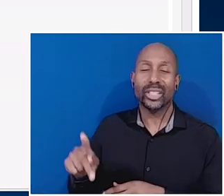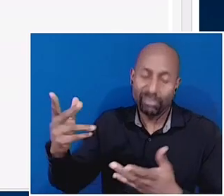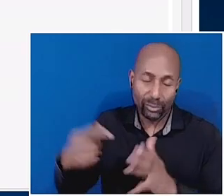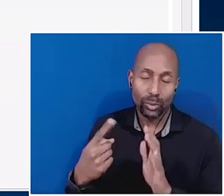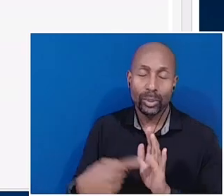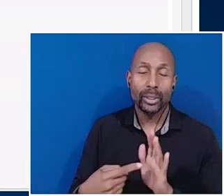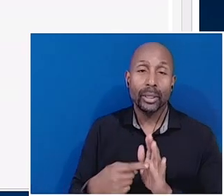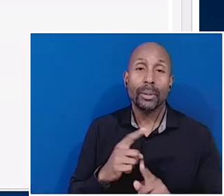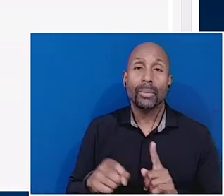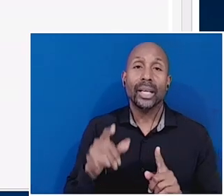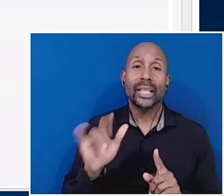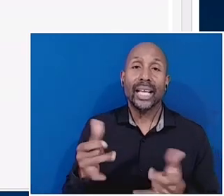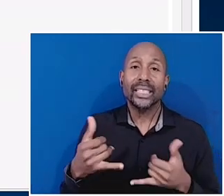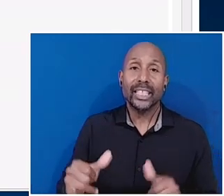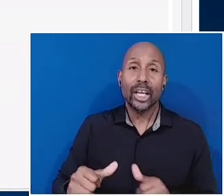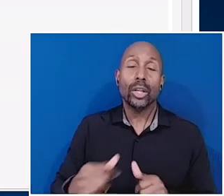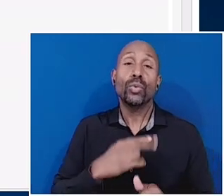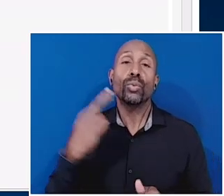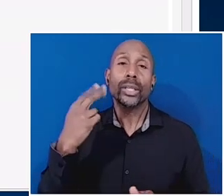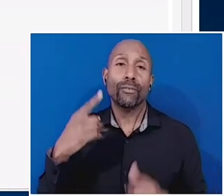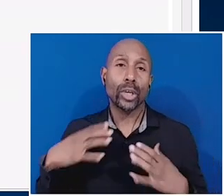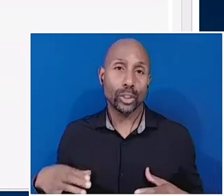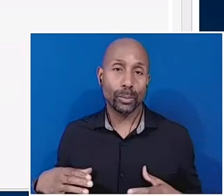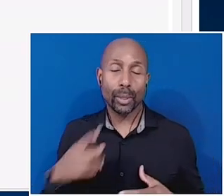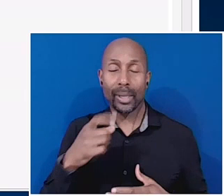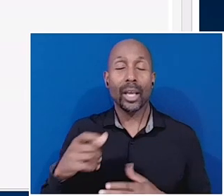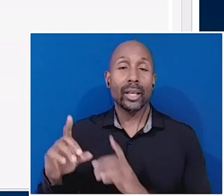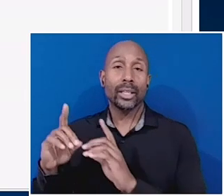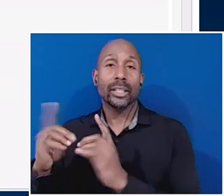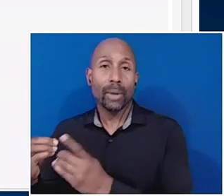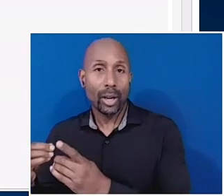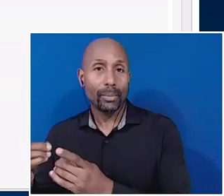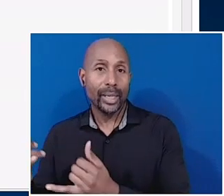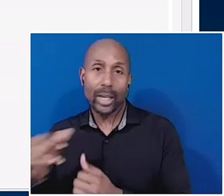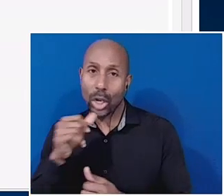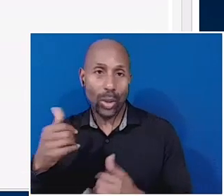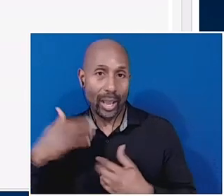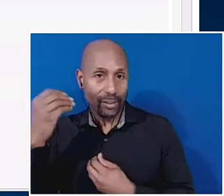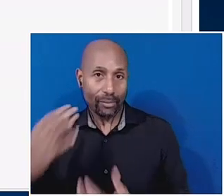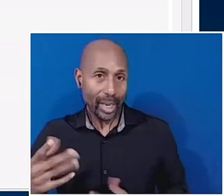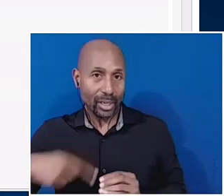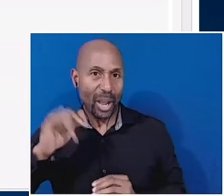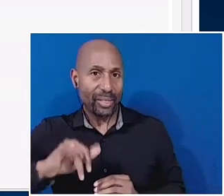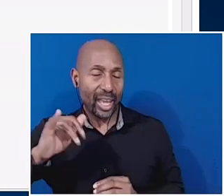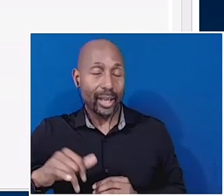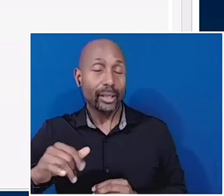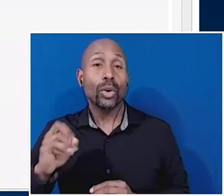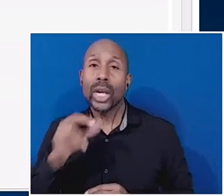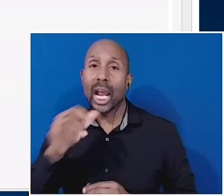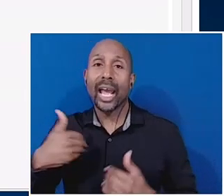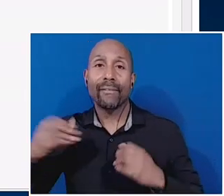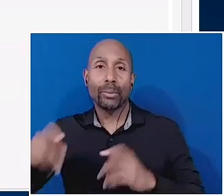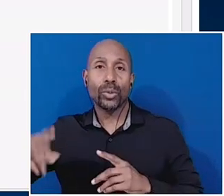because it's a situation where the Department doesn't have the information or hasn't had a chance to review the information, or there is a serious